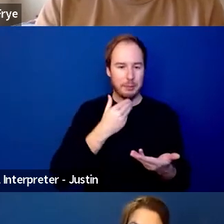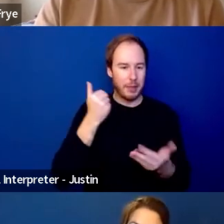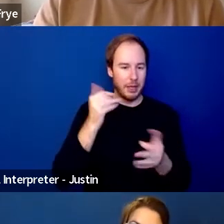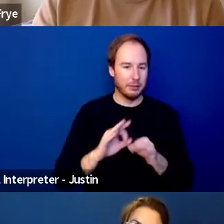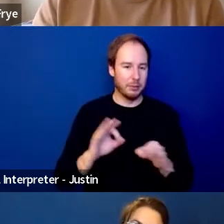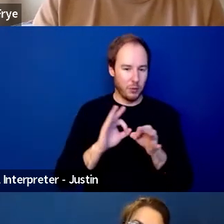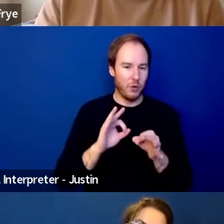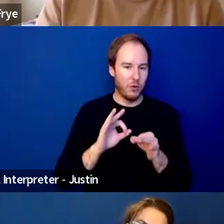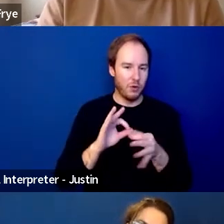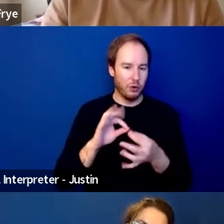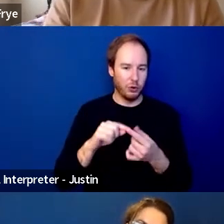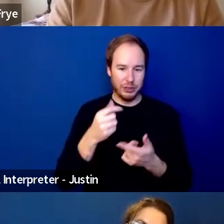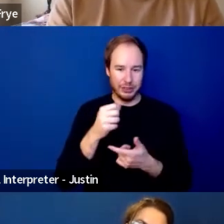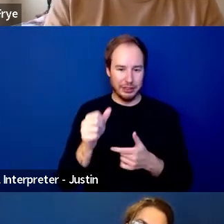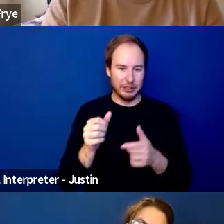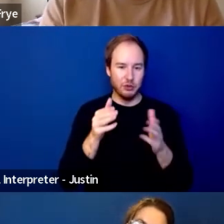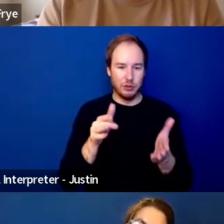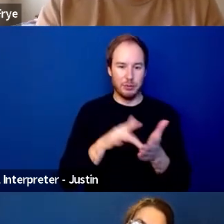of what any street medicine team does.